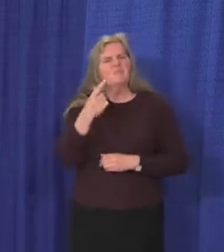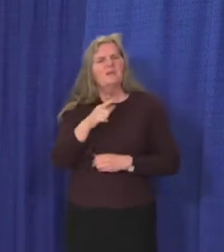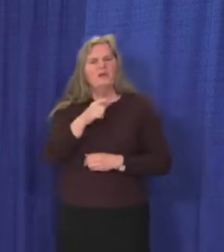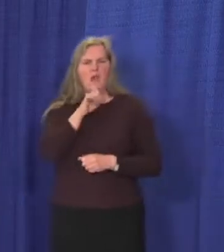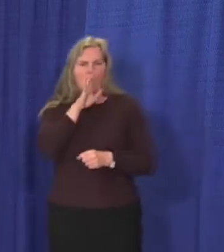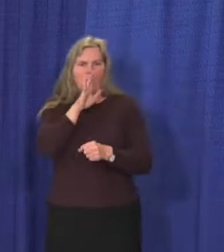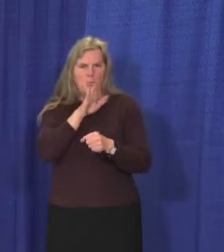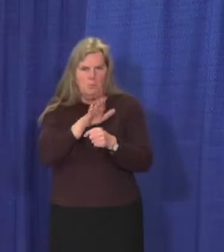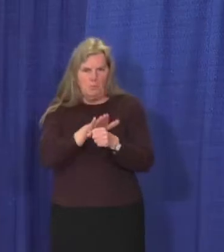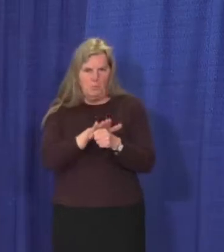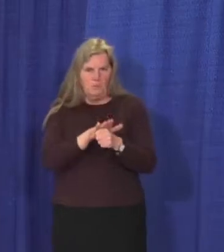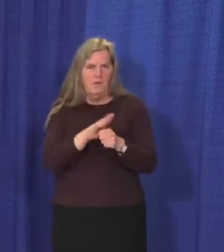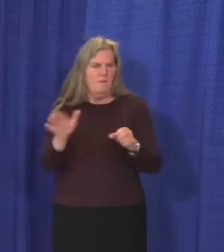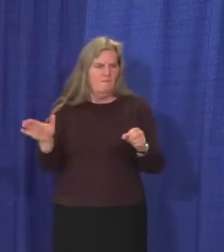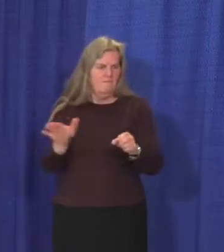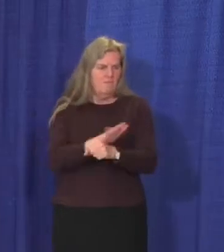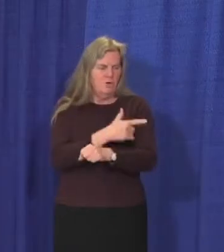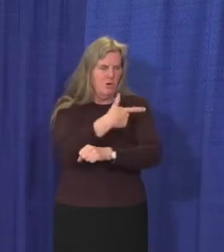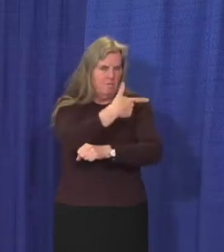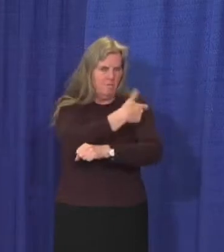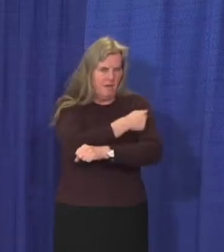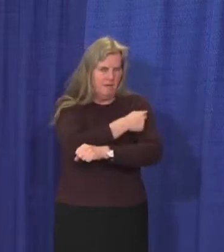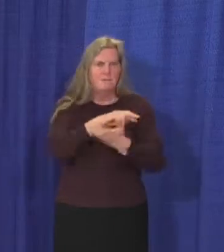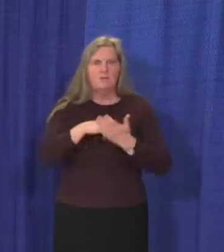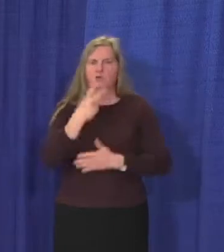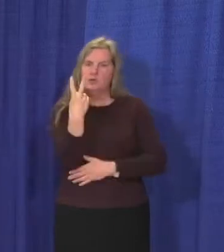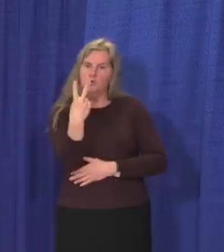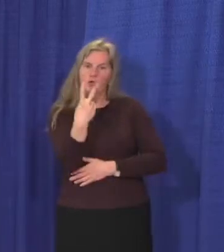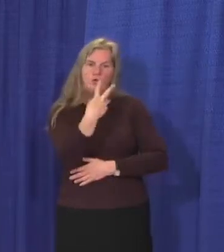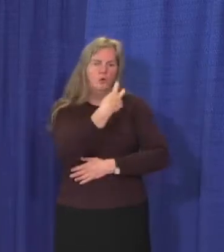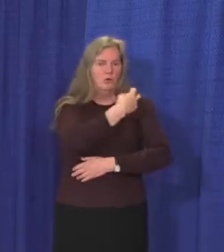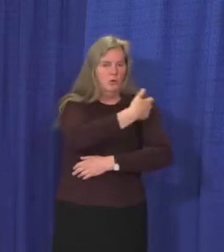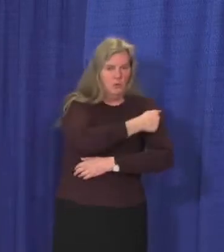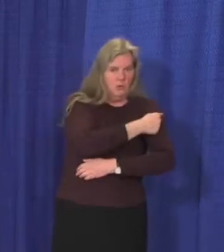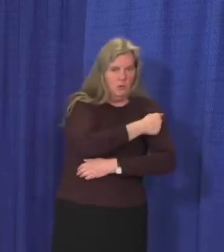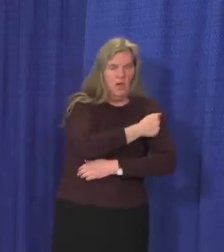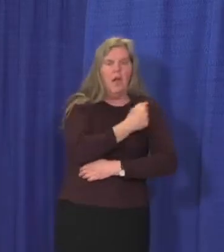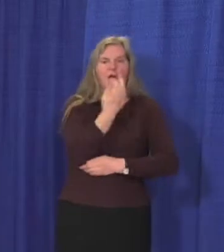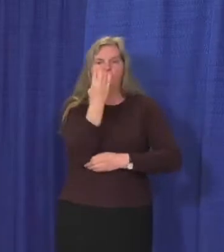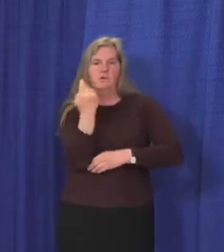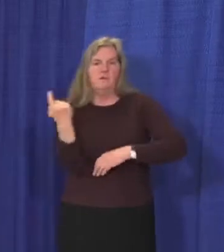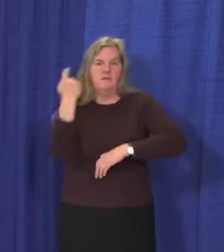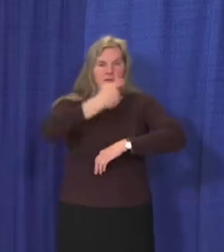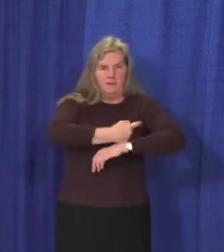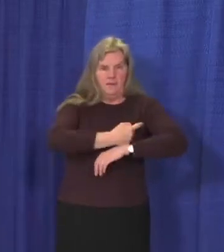These individuals need to declare they have been fully vaccinated which means two shots